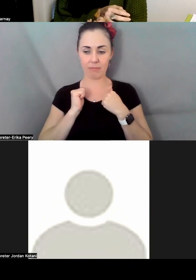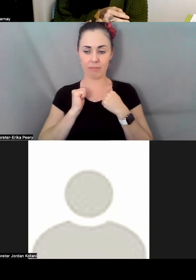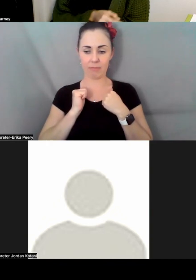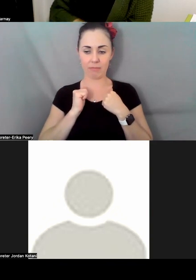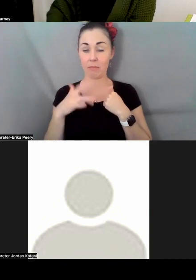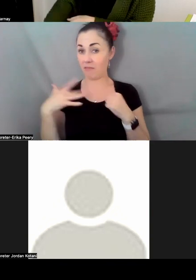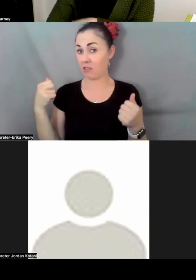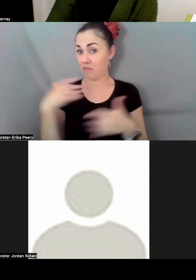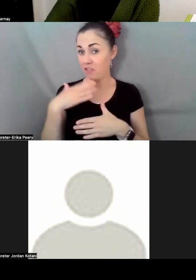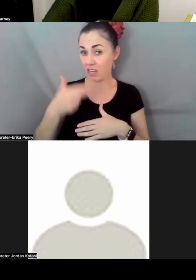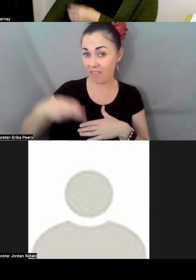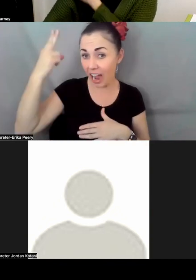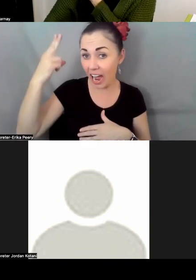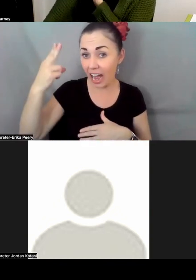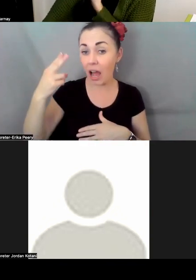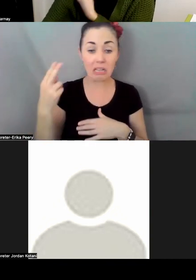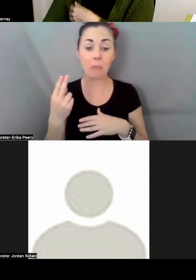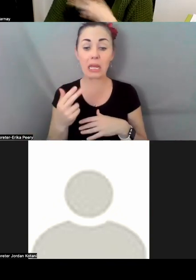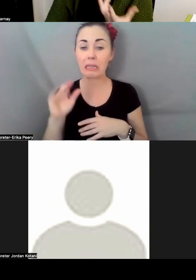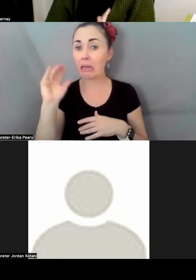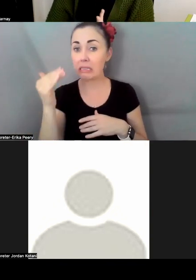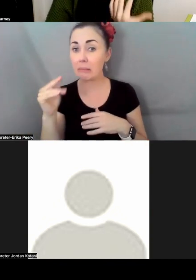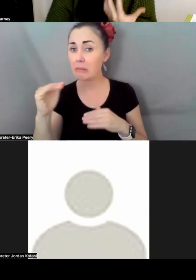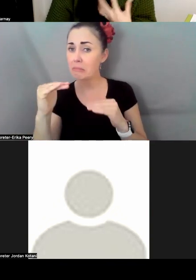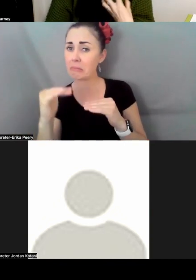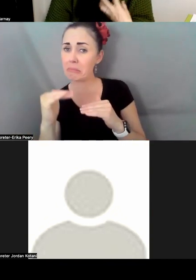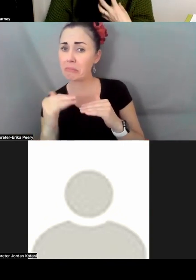heights. Something not that high off the ground. Couple inches might be too much.